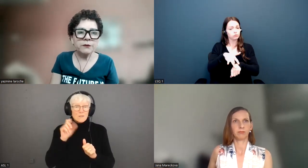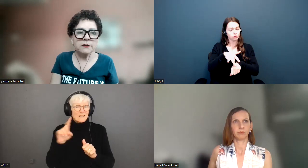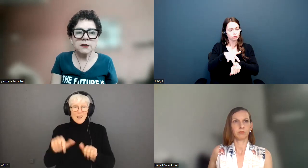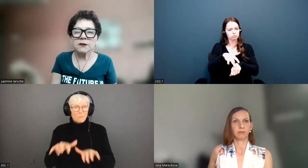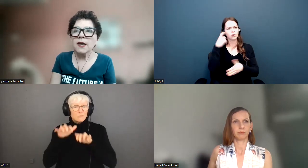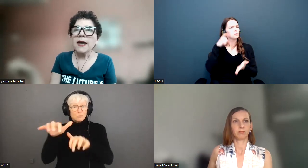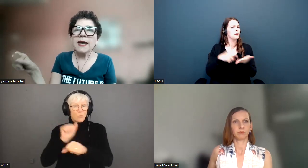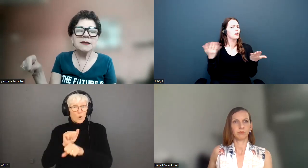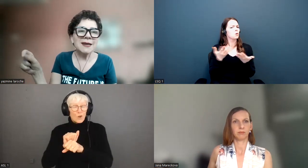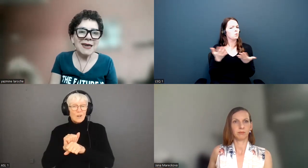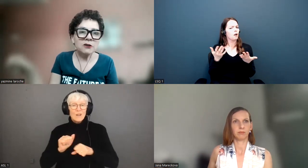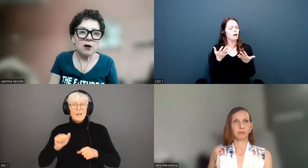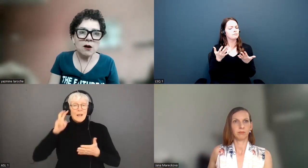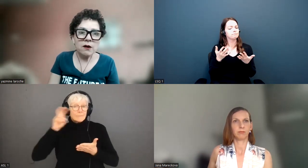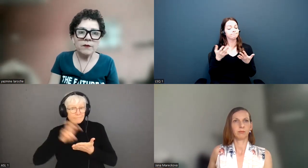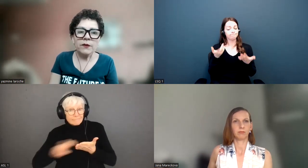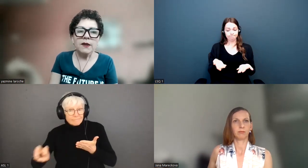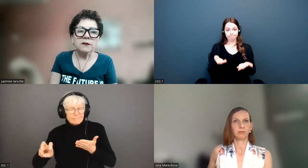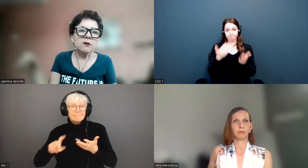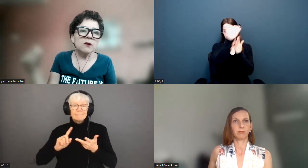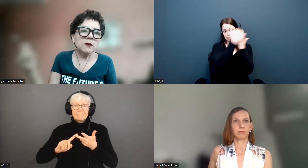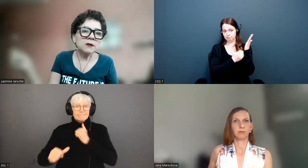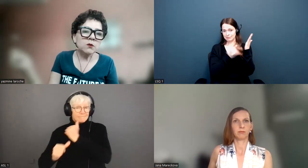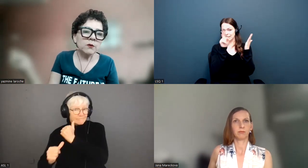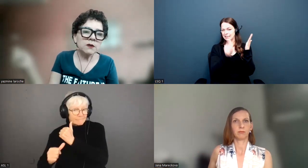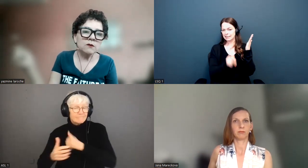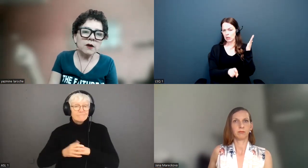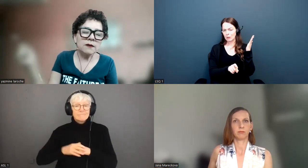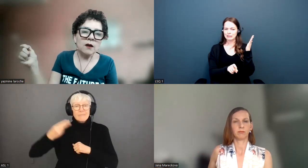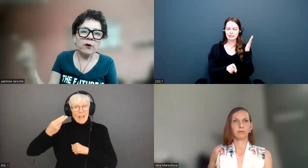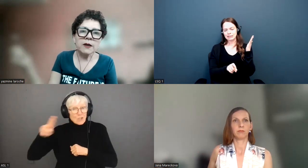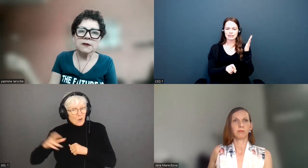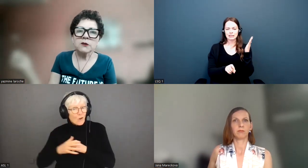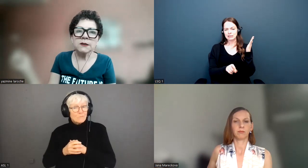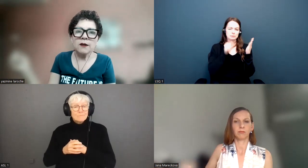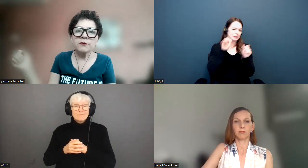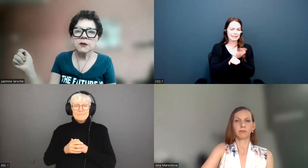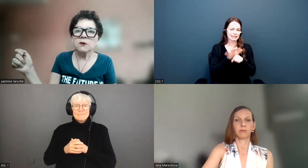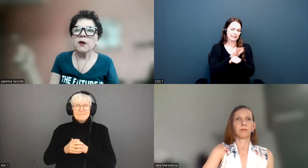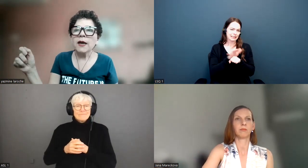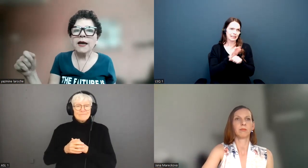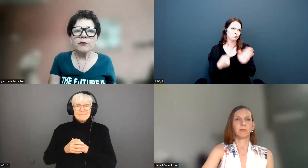functions and in HR so you know this is what we do right or organizations love to have